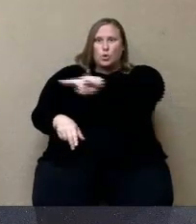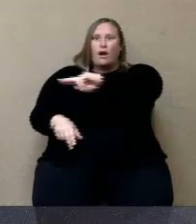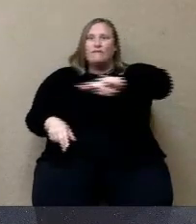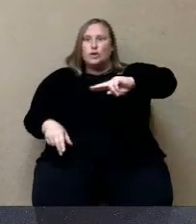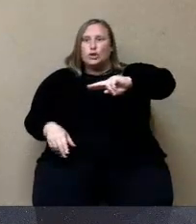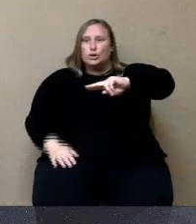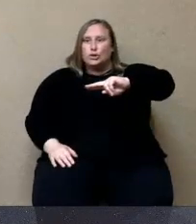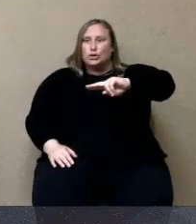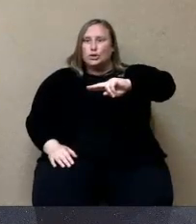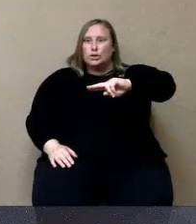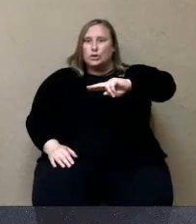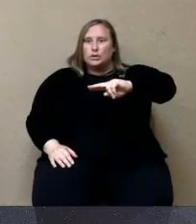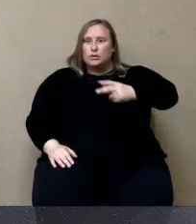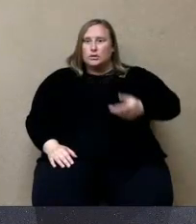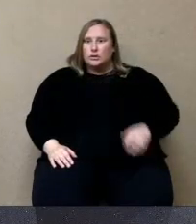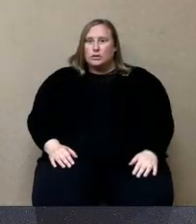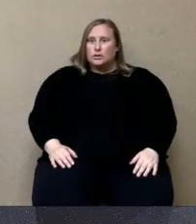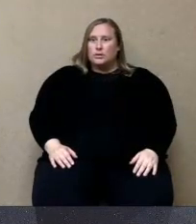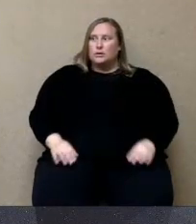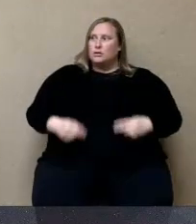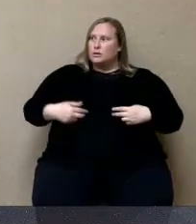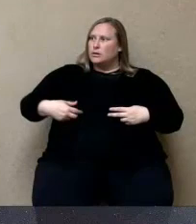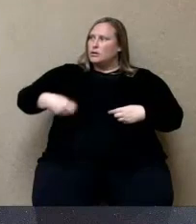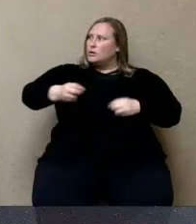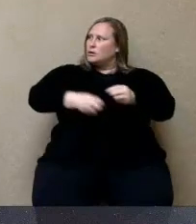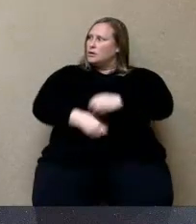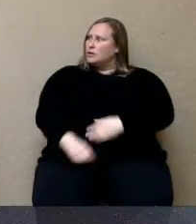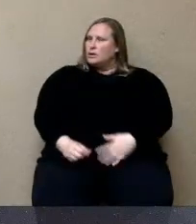That wasn't probably so nice.